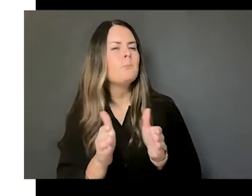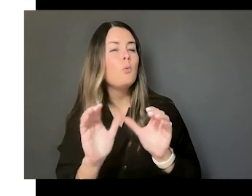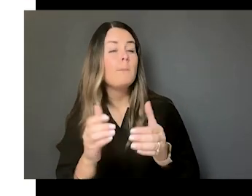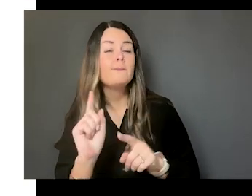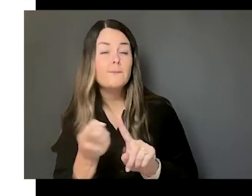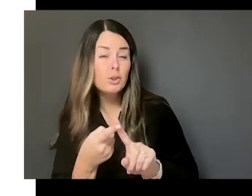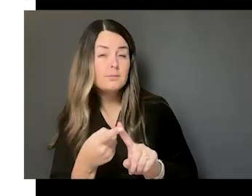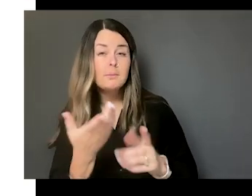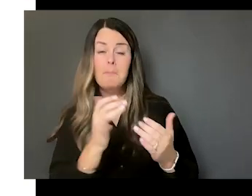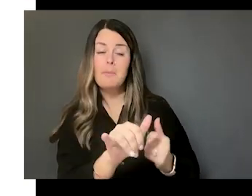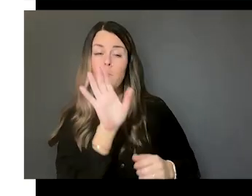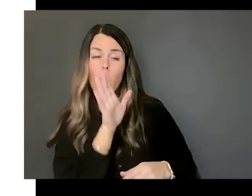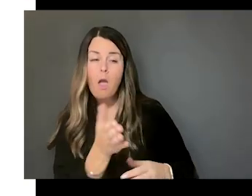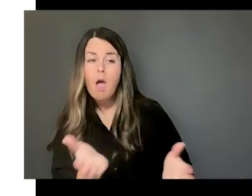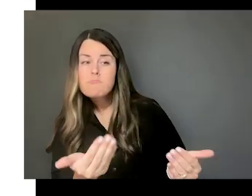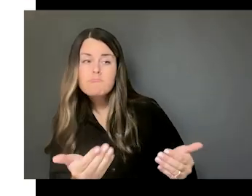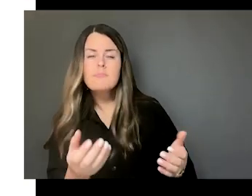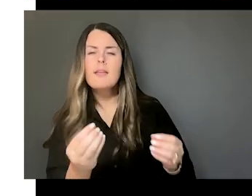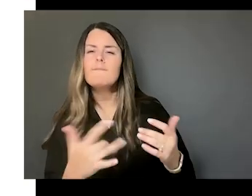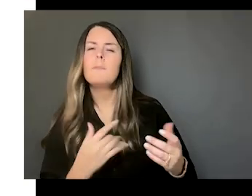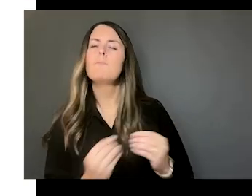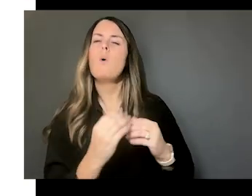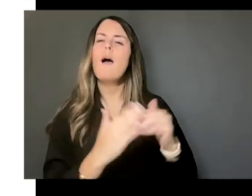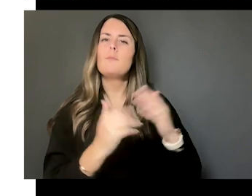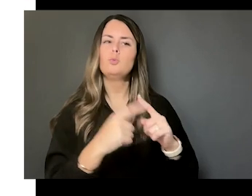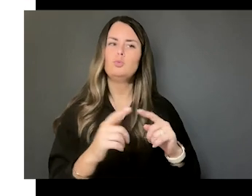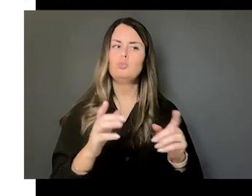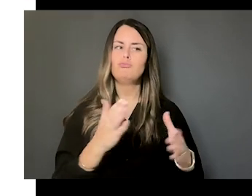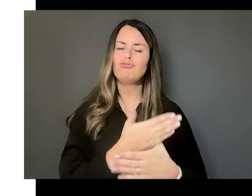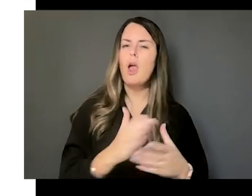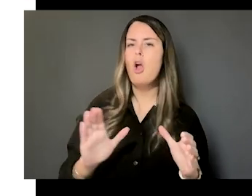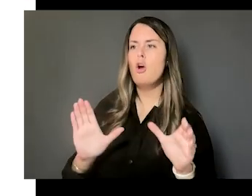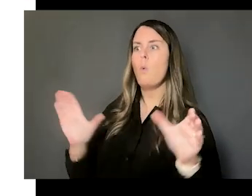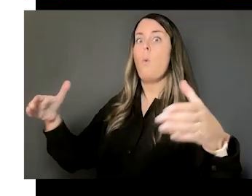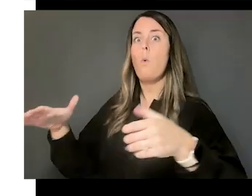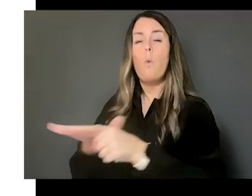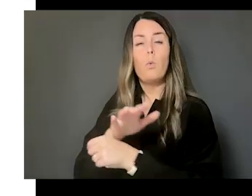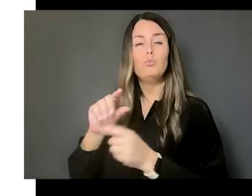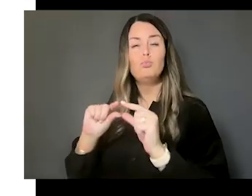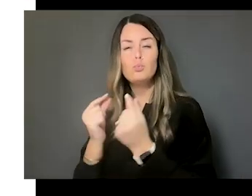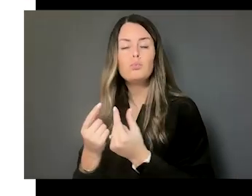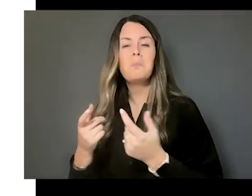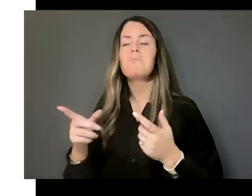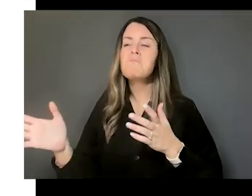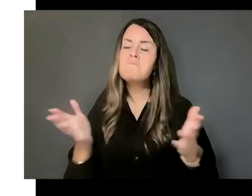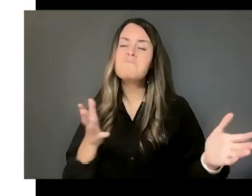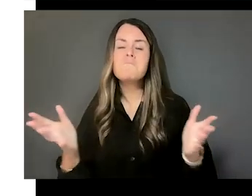Maybe that will increase their comfortability with sharing in whole group. So we've had some really great conversations.